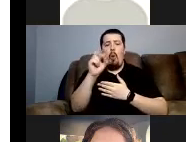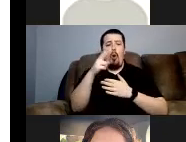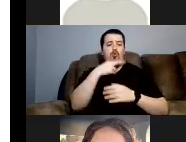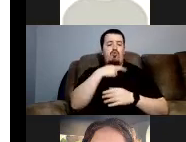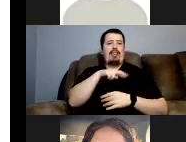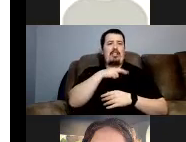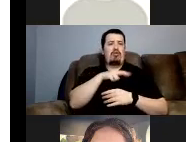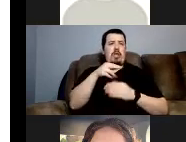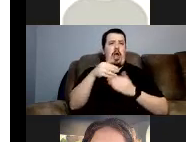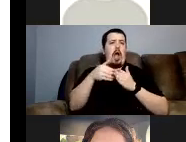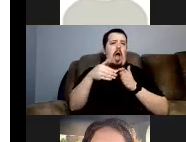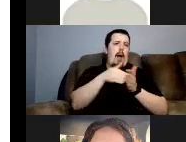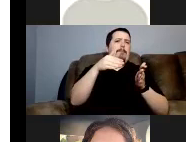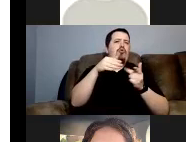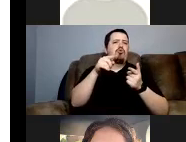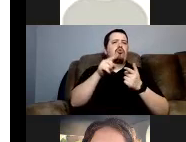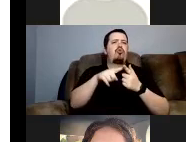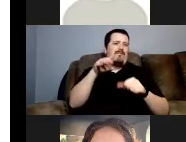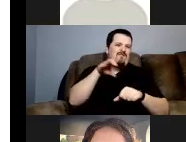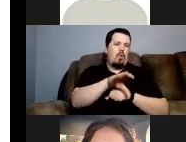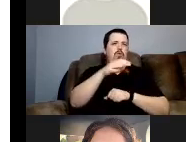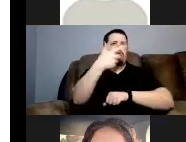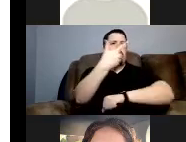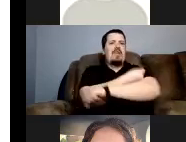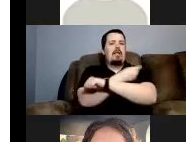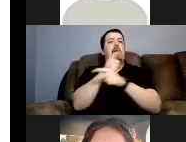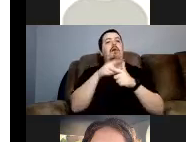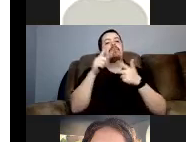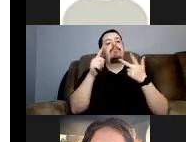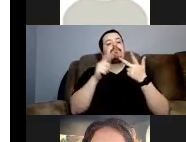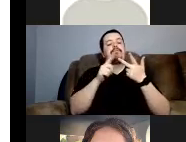opposition to a mandated vaccine. There's another bill that requires businesses